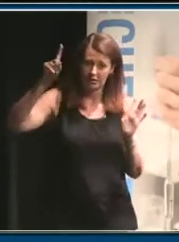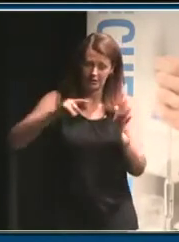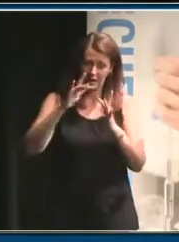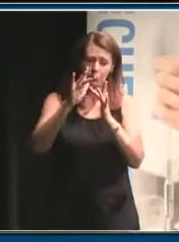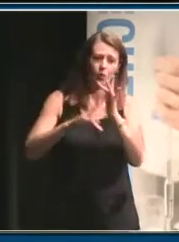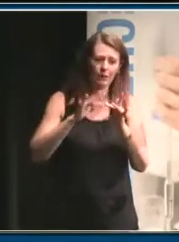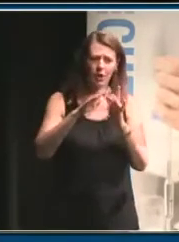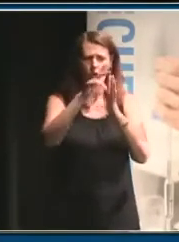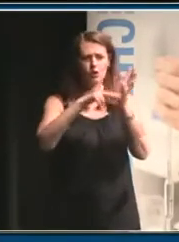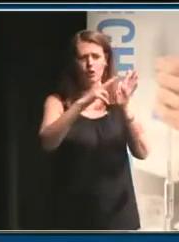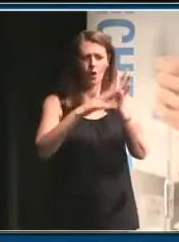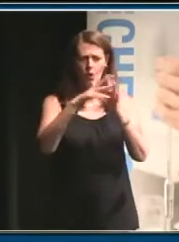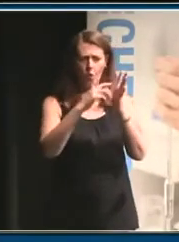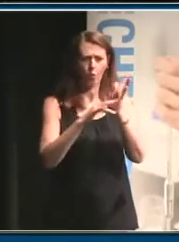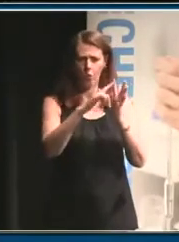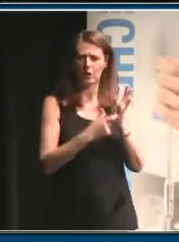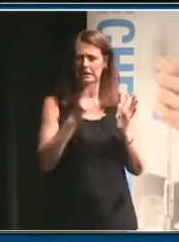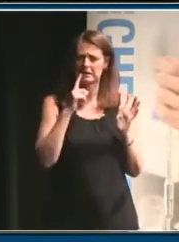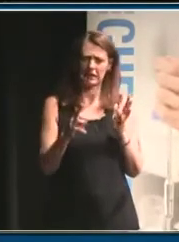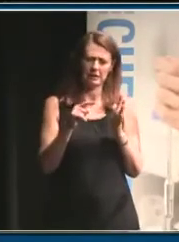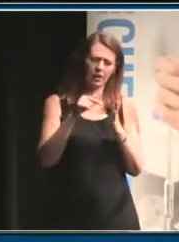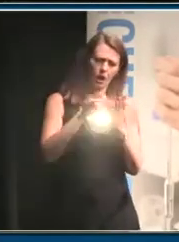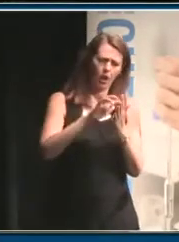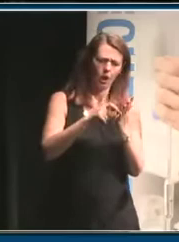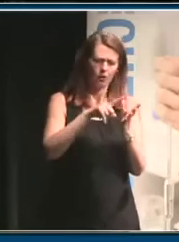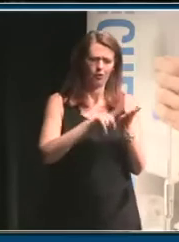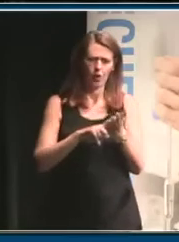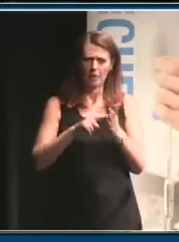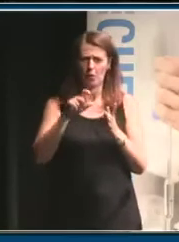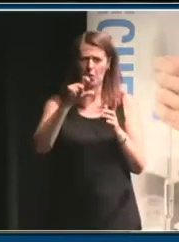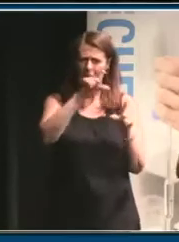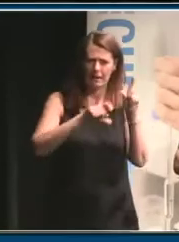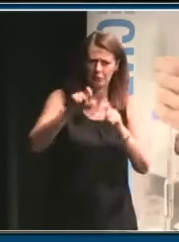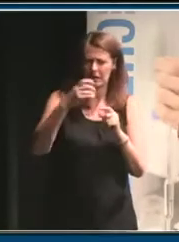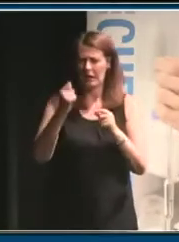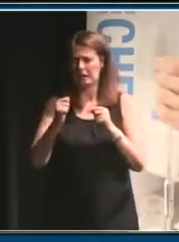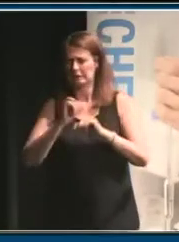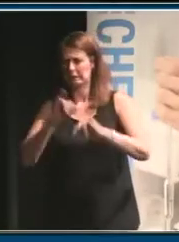“John Warner reveals thermal cash registers have bisphenol A in them.” One of the biggest talk